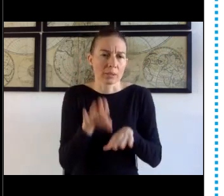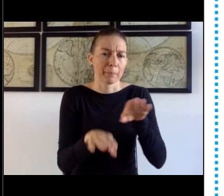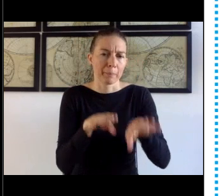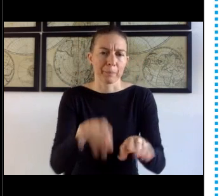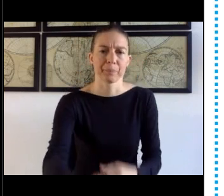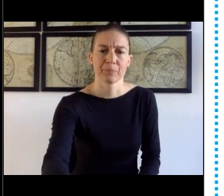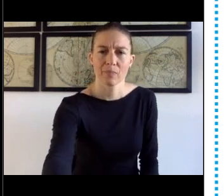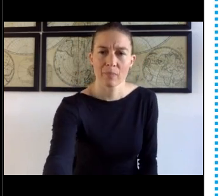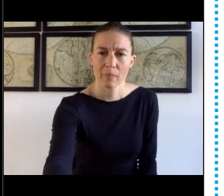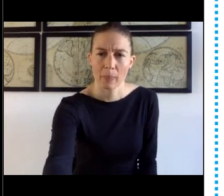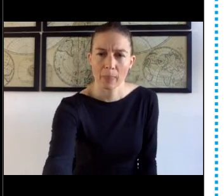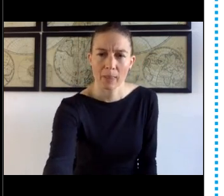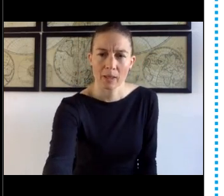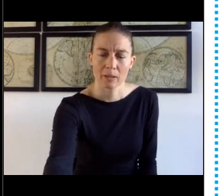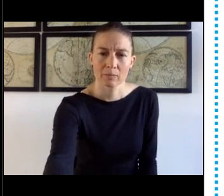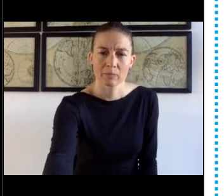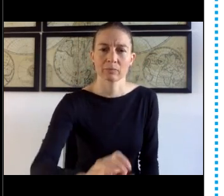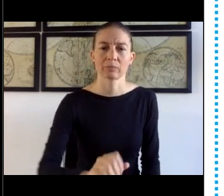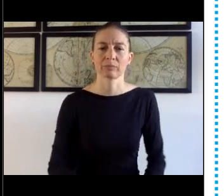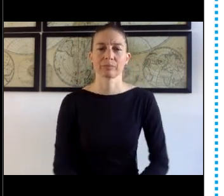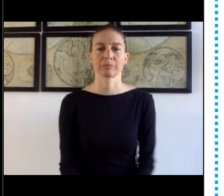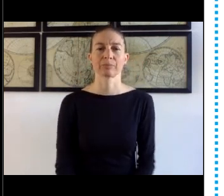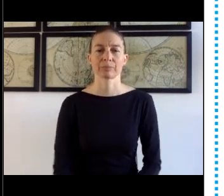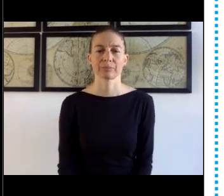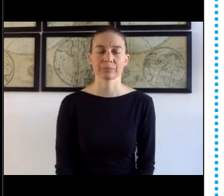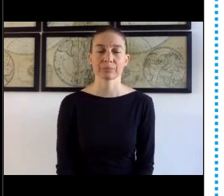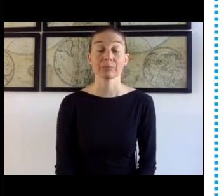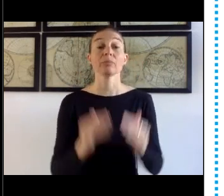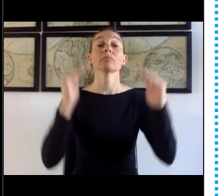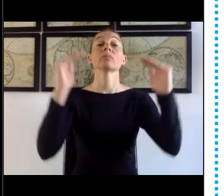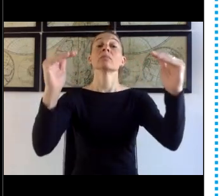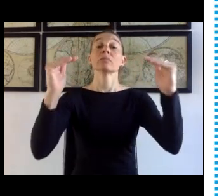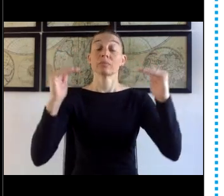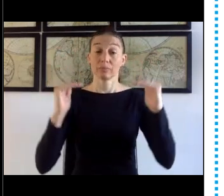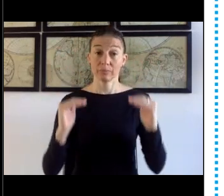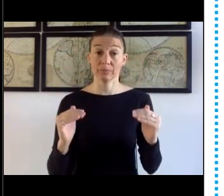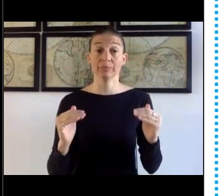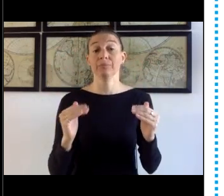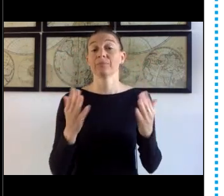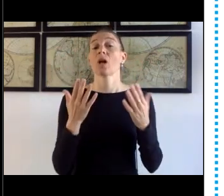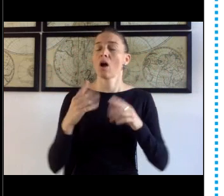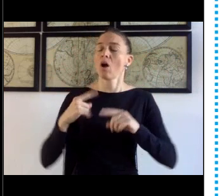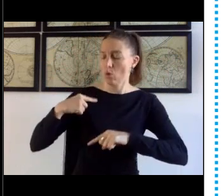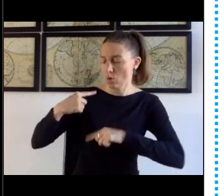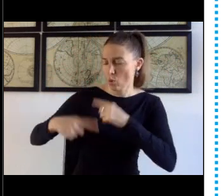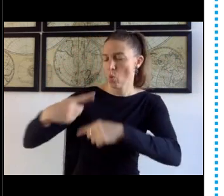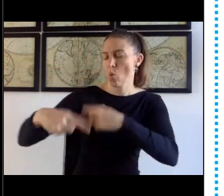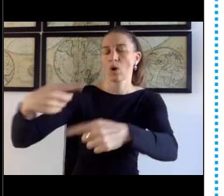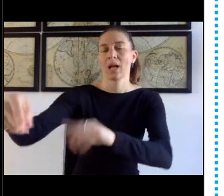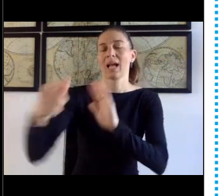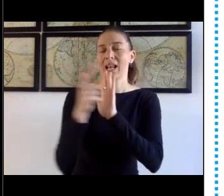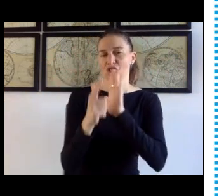We have on-going legislative procedures also at the moment and this is mainly the rail Passengers' Rights regulation